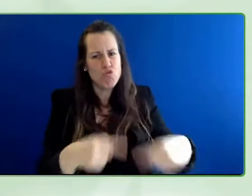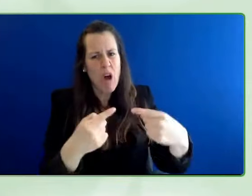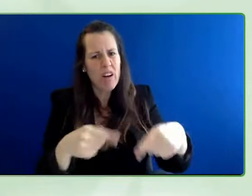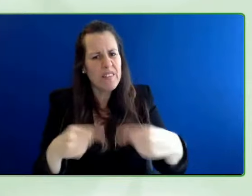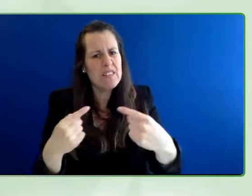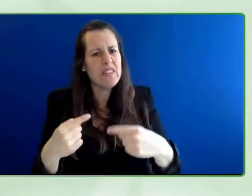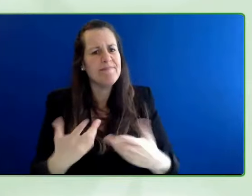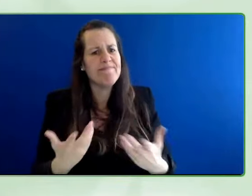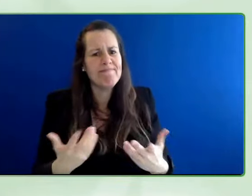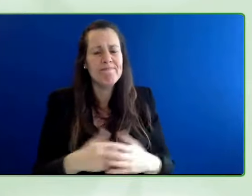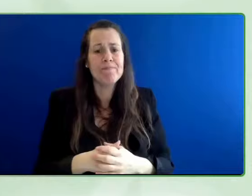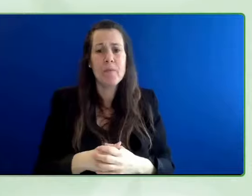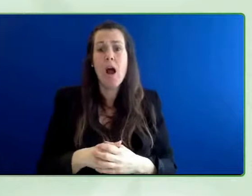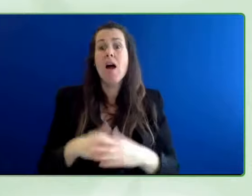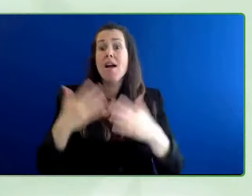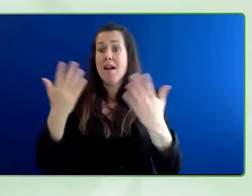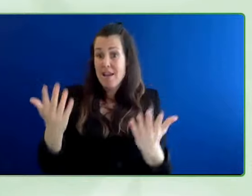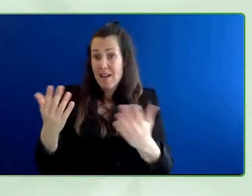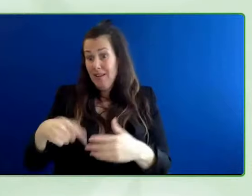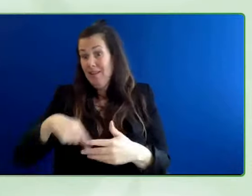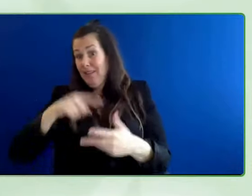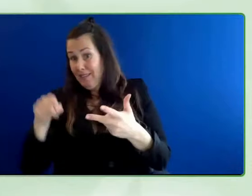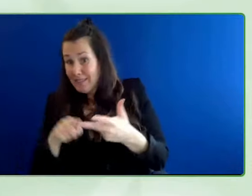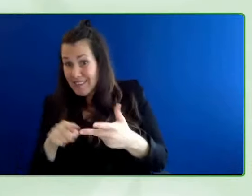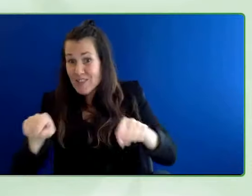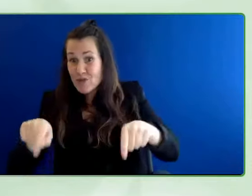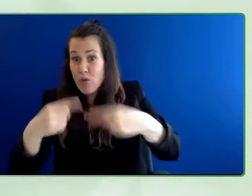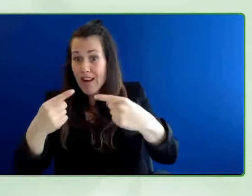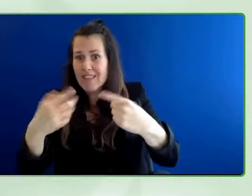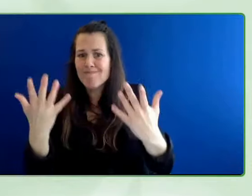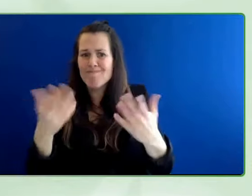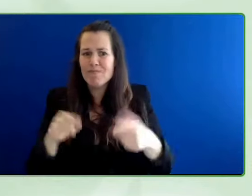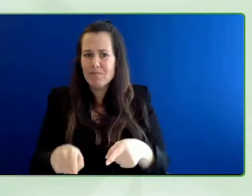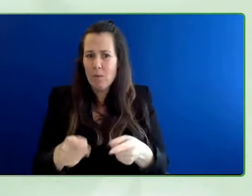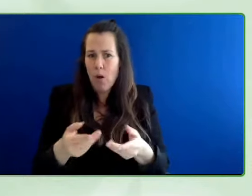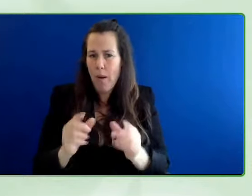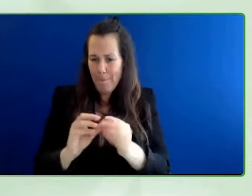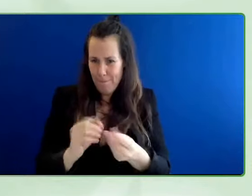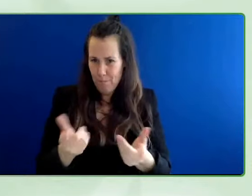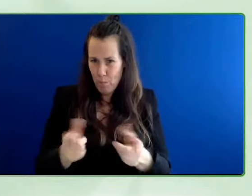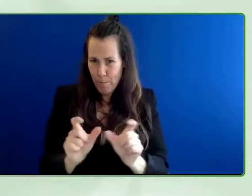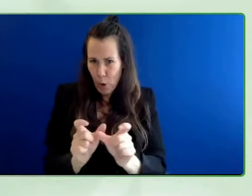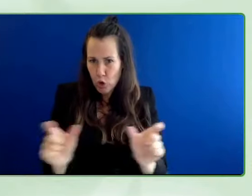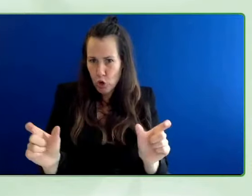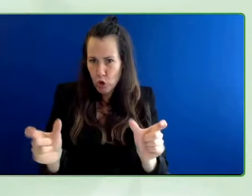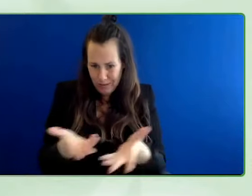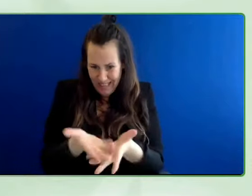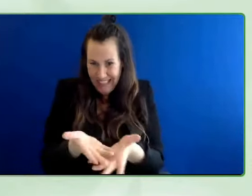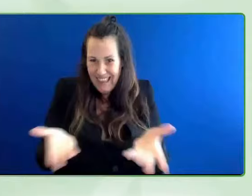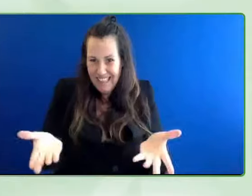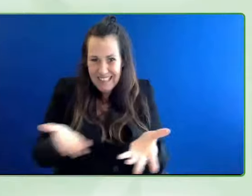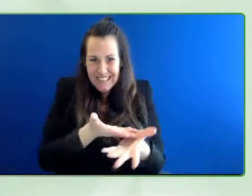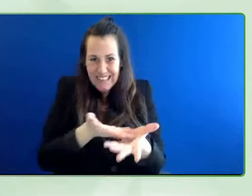Because the product is high price, it's difficult for people from low income family to accommodate